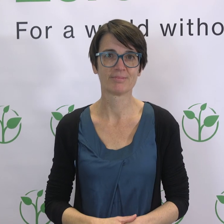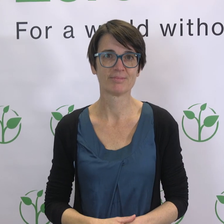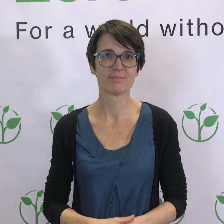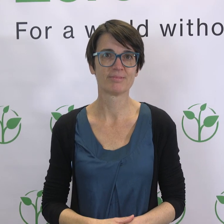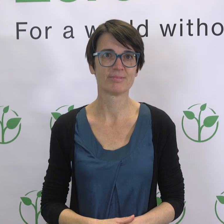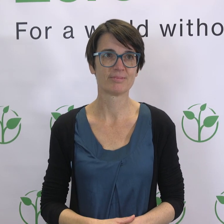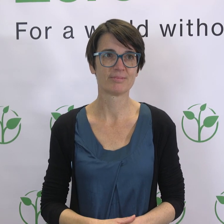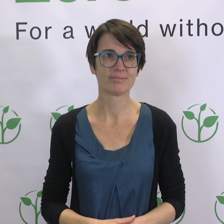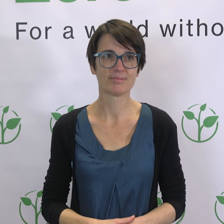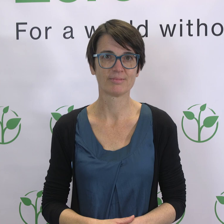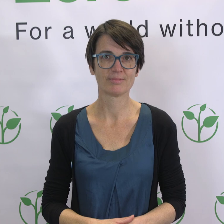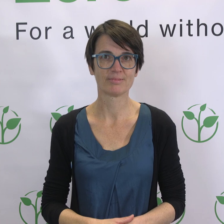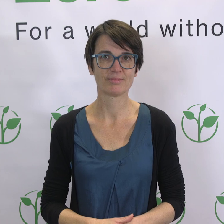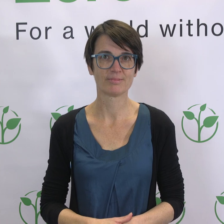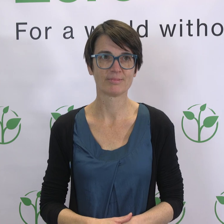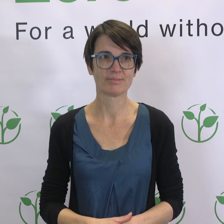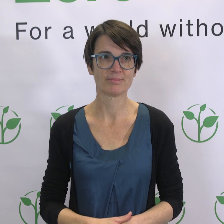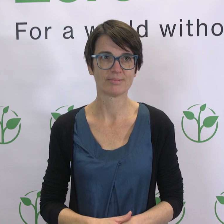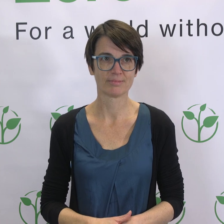Thank you to Essl and the project Zero.